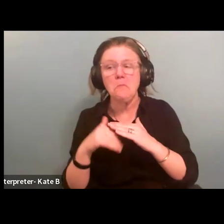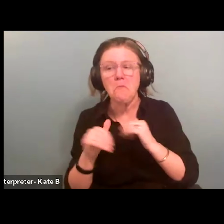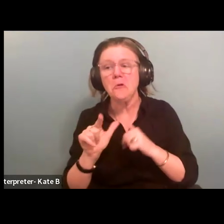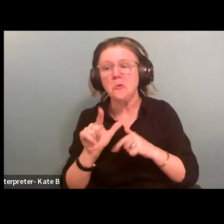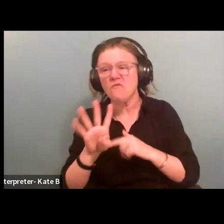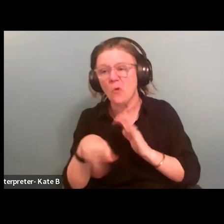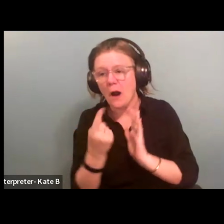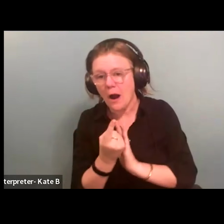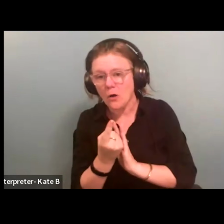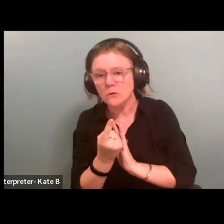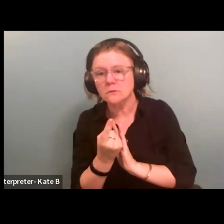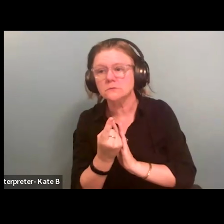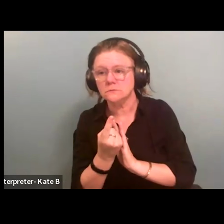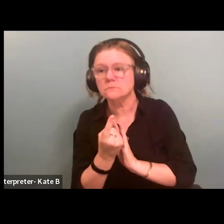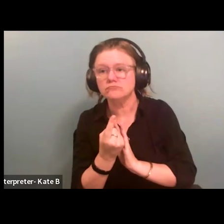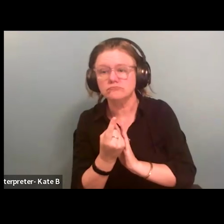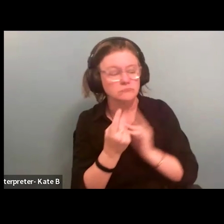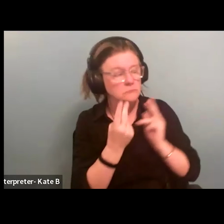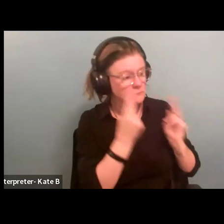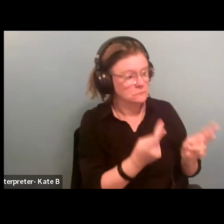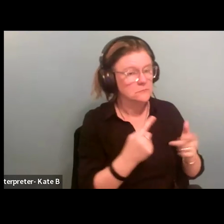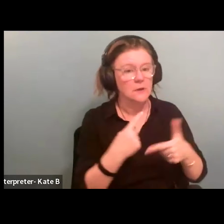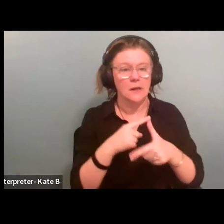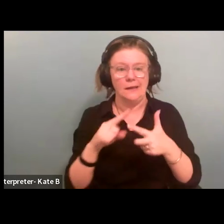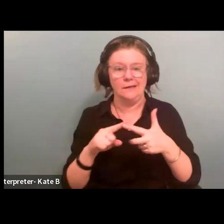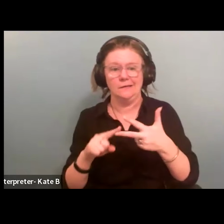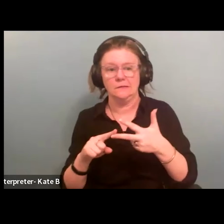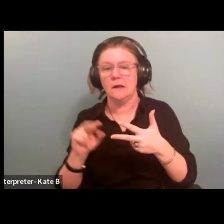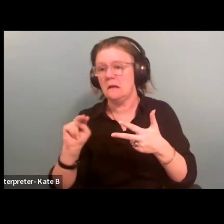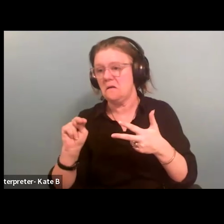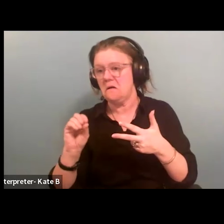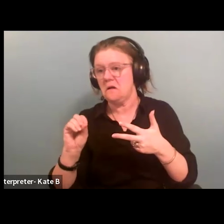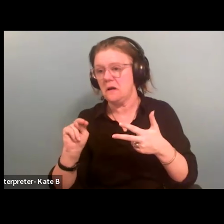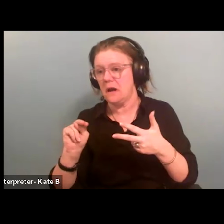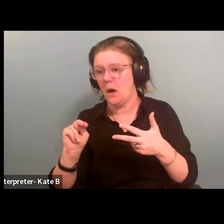And then there's nonpriority, which means maybe we have a few days.